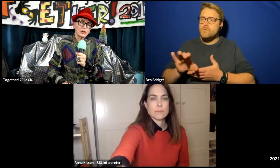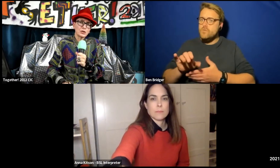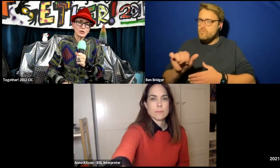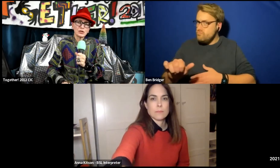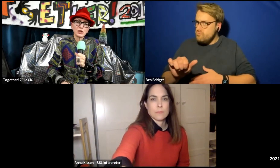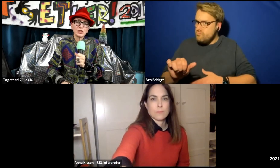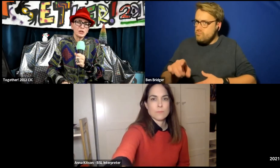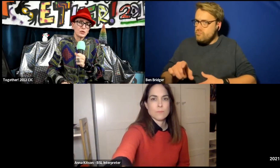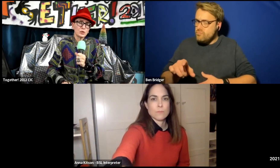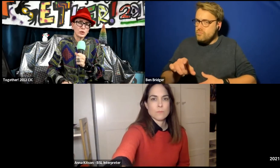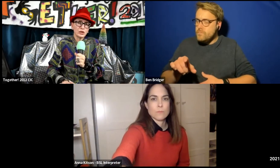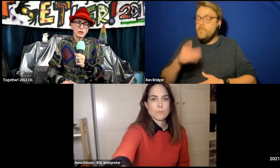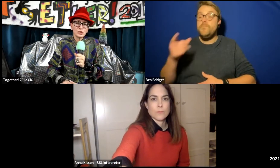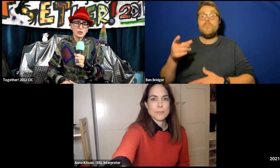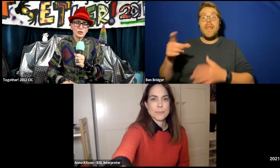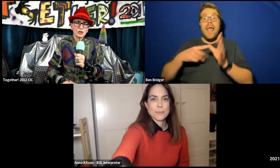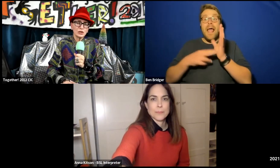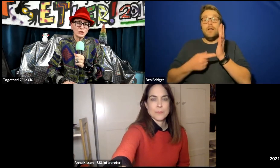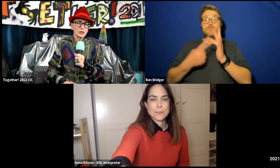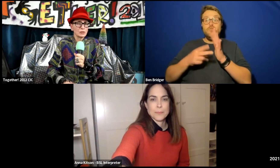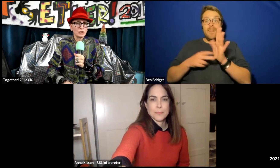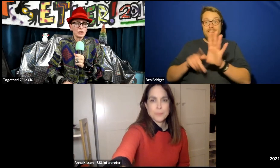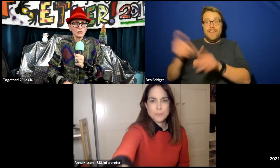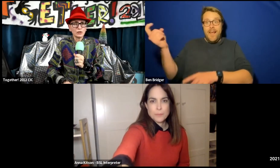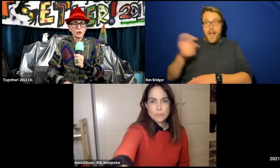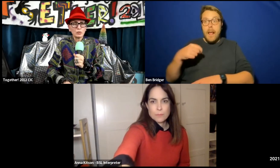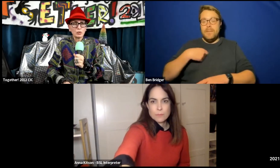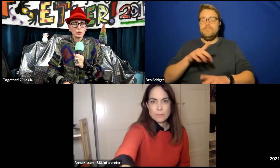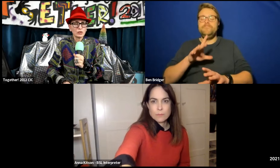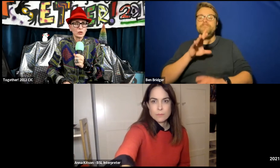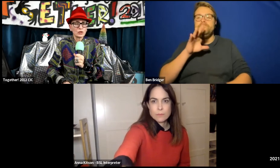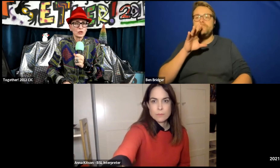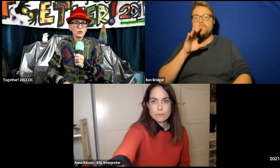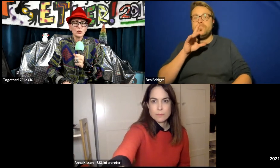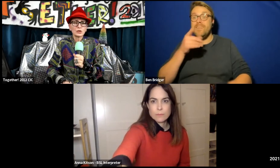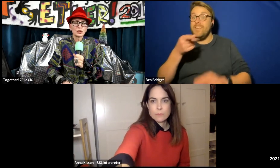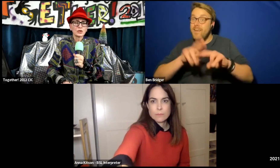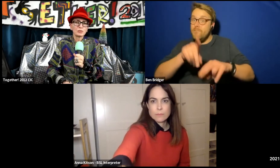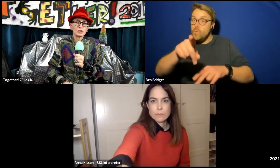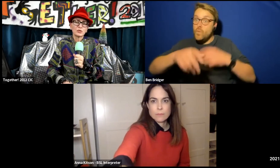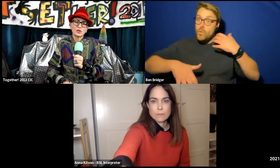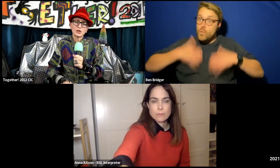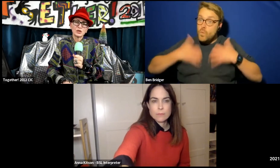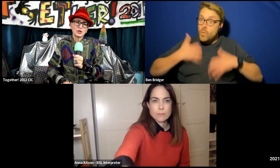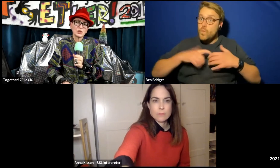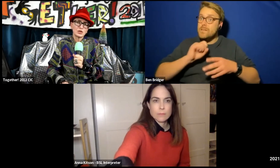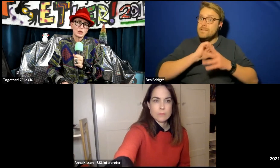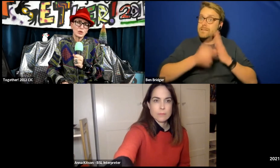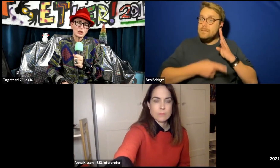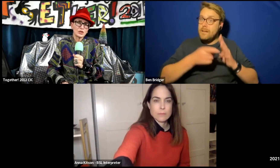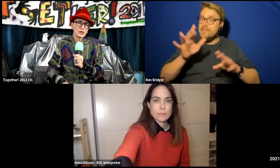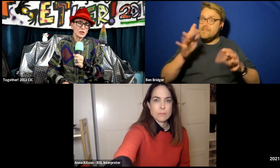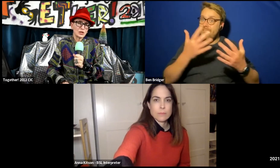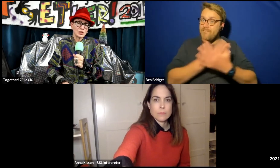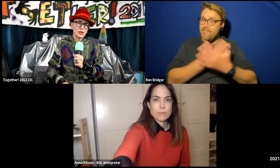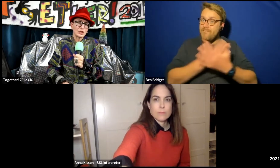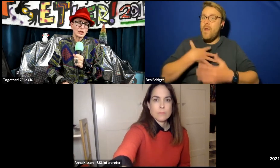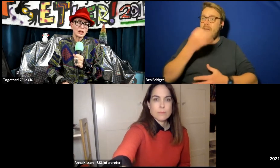should say if you are interested in disability film, we have two lunch time conversations on Saturday and Sunday